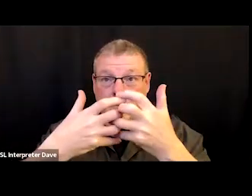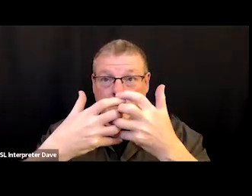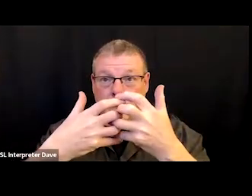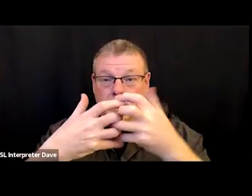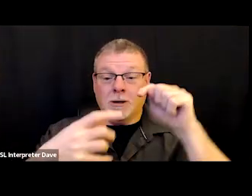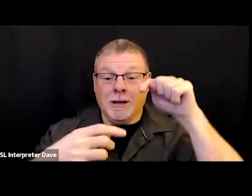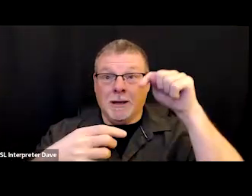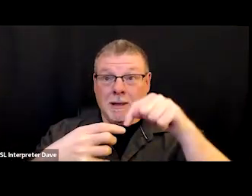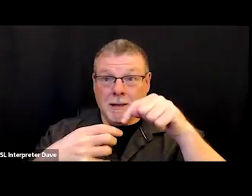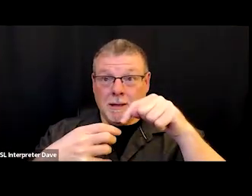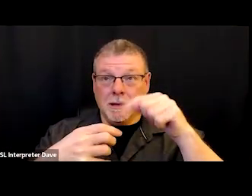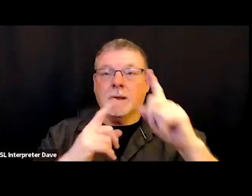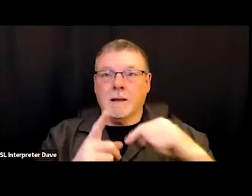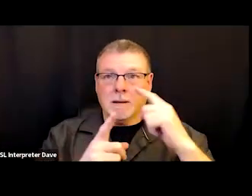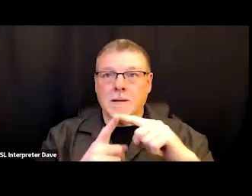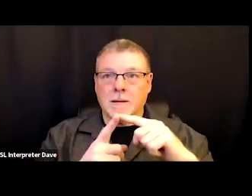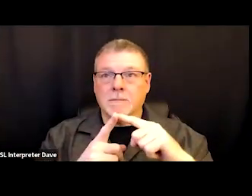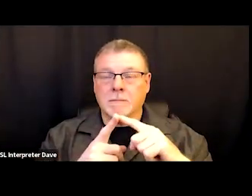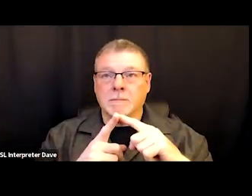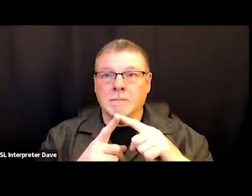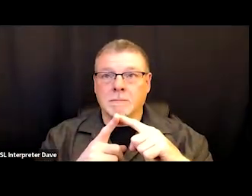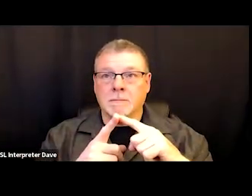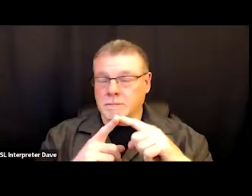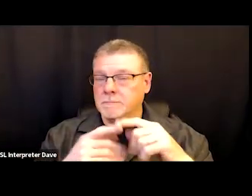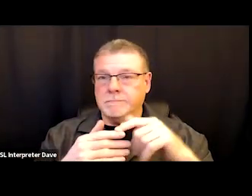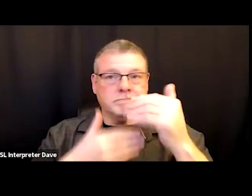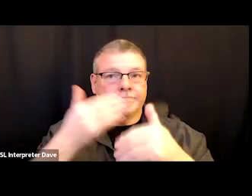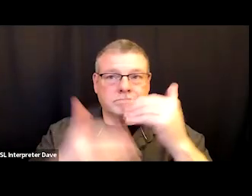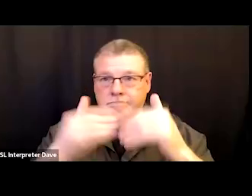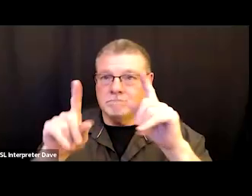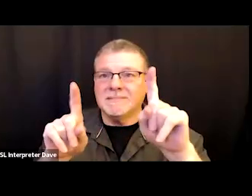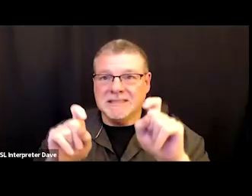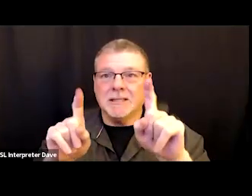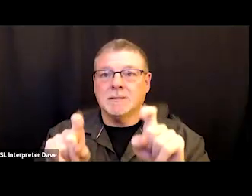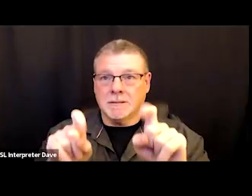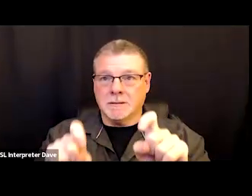And then business as usual, results are supplied to the team.